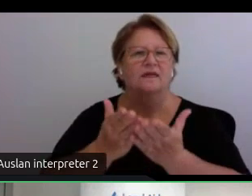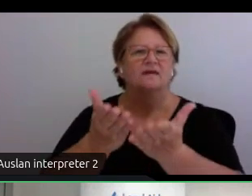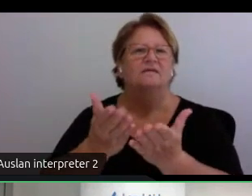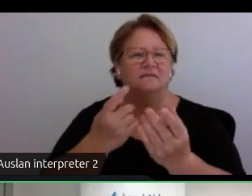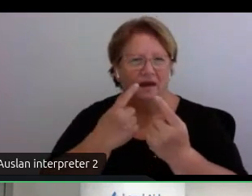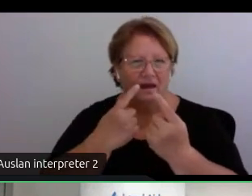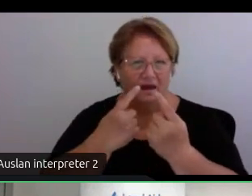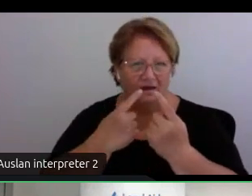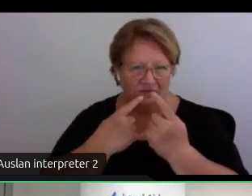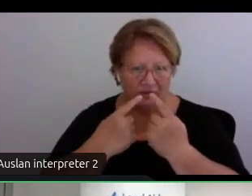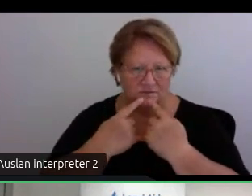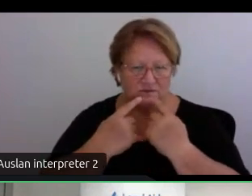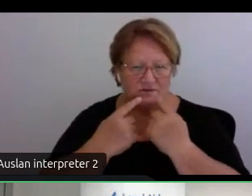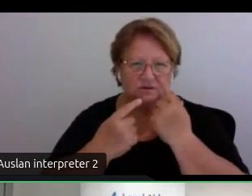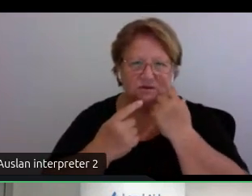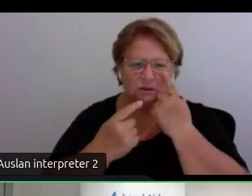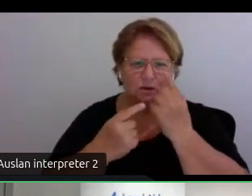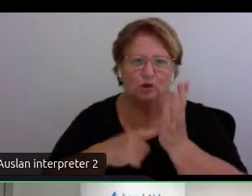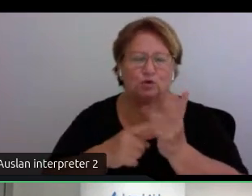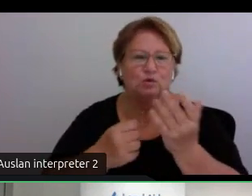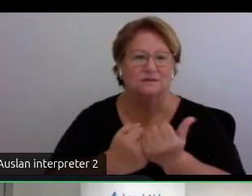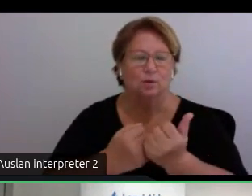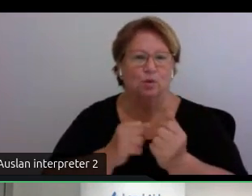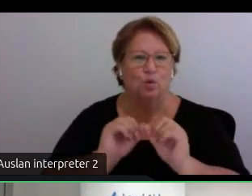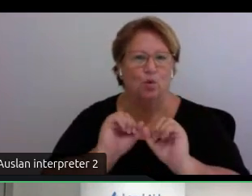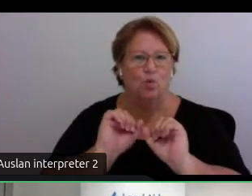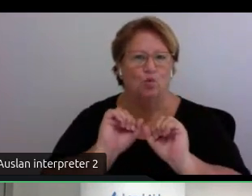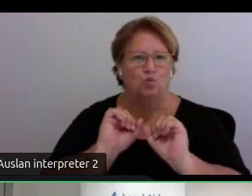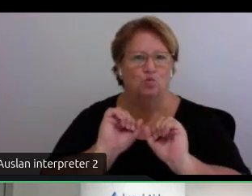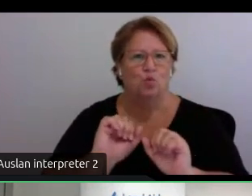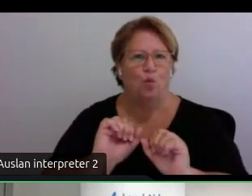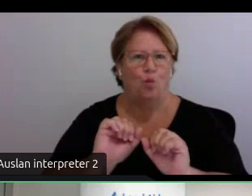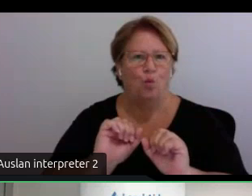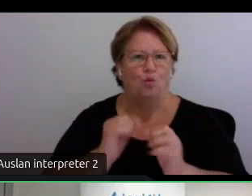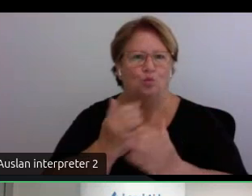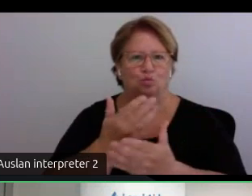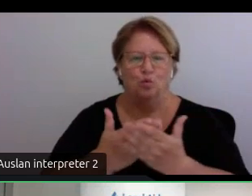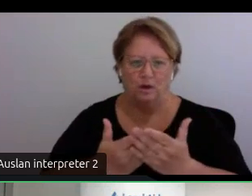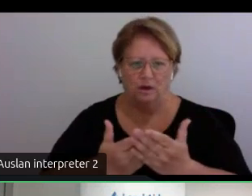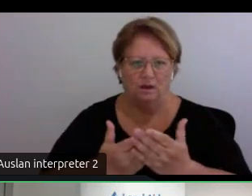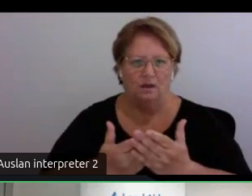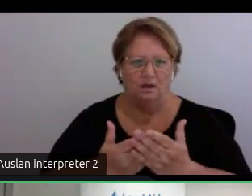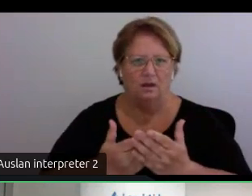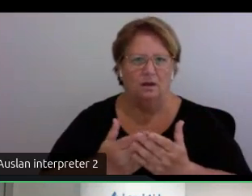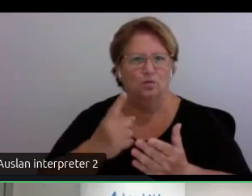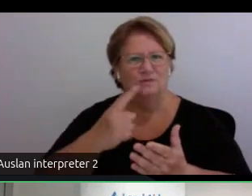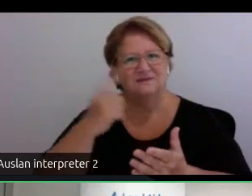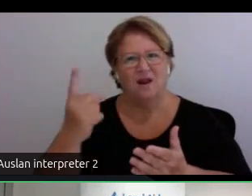them the information that supports your case or supports you give them the reason why they should